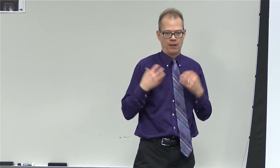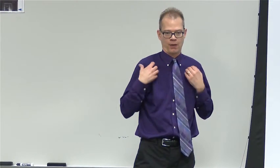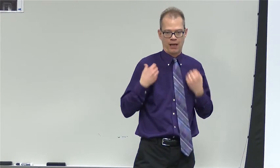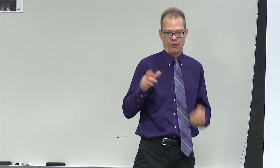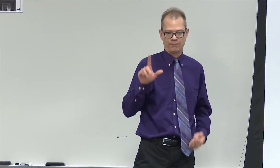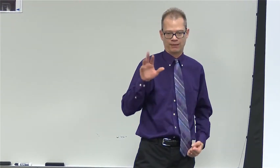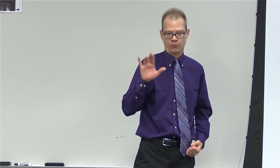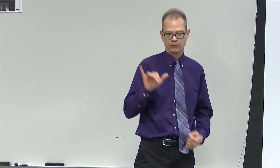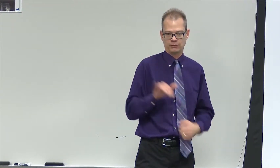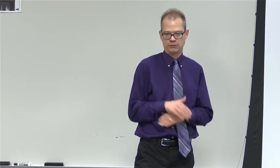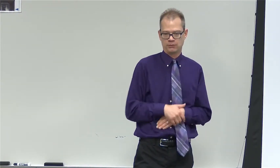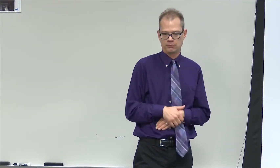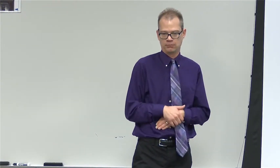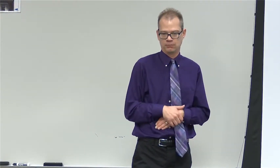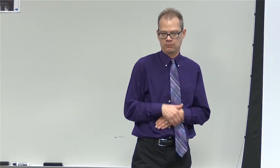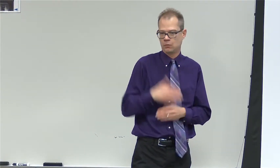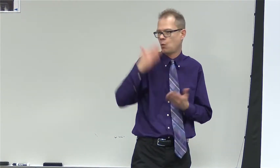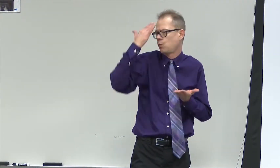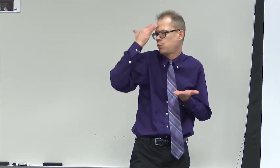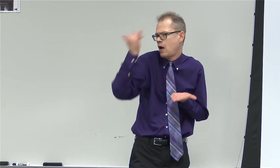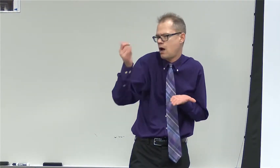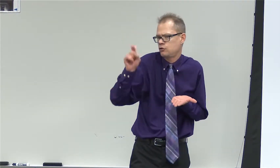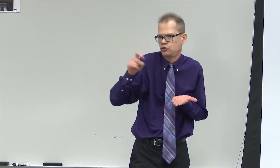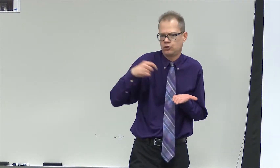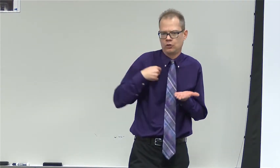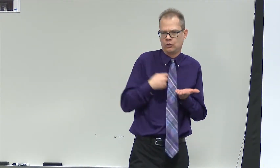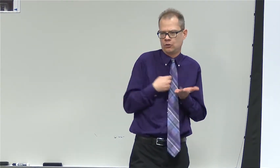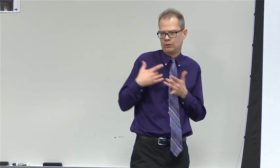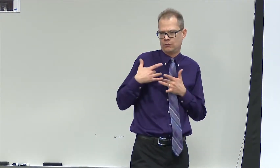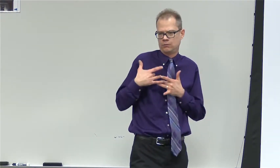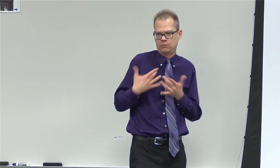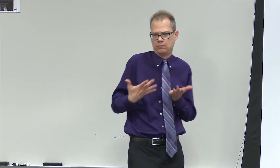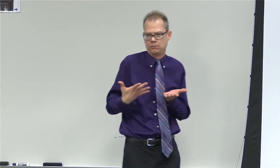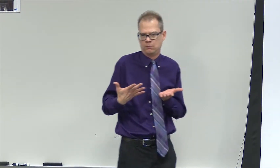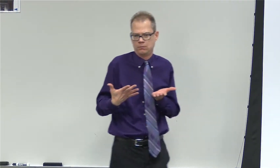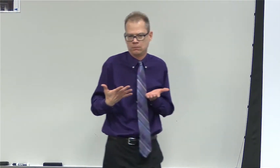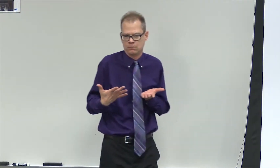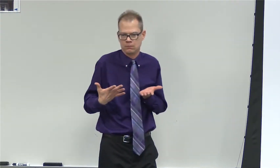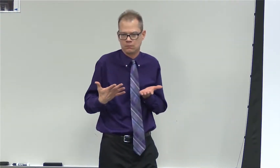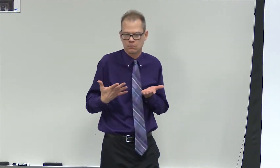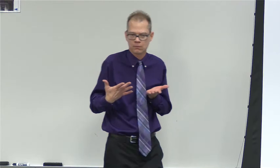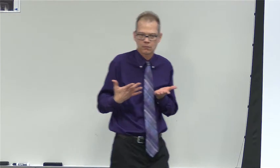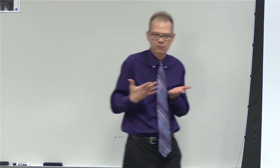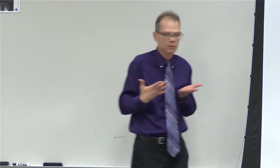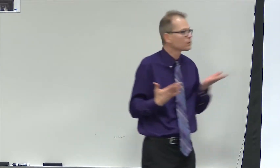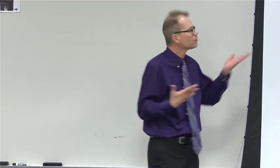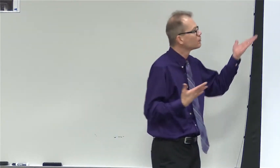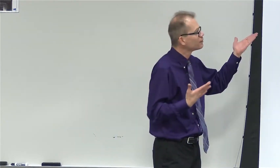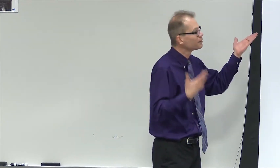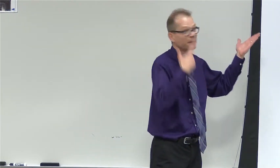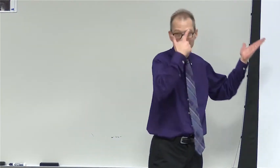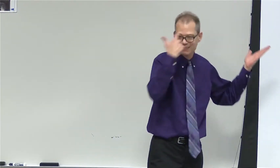So the question is why do we care or why should we care about health-care literacy?